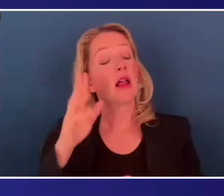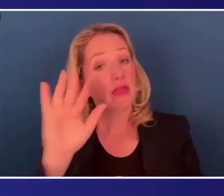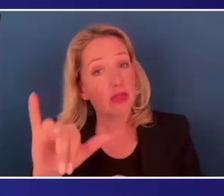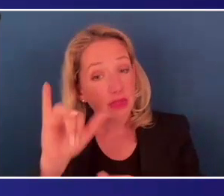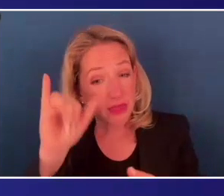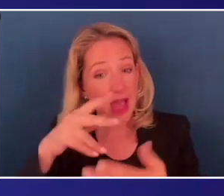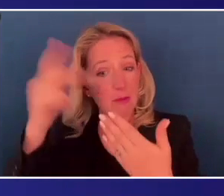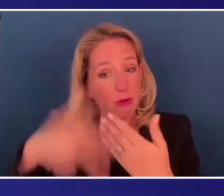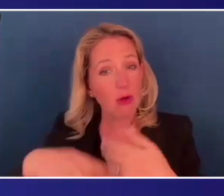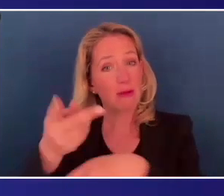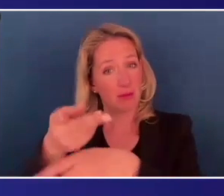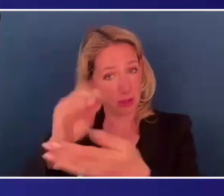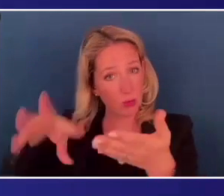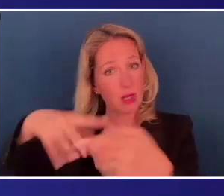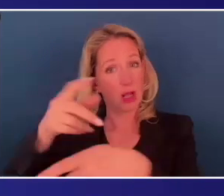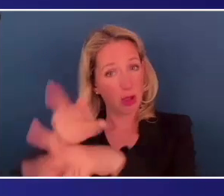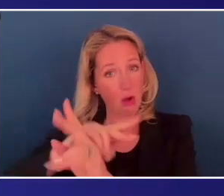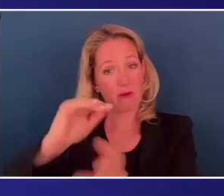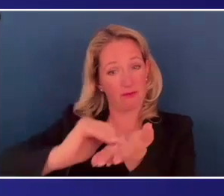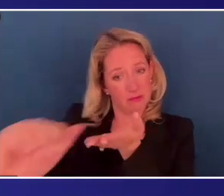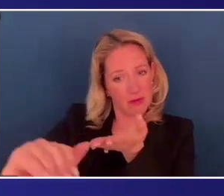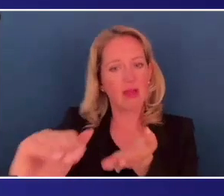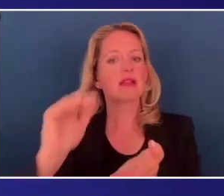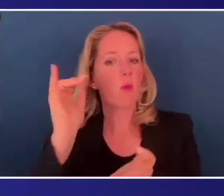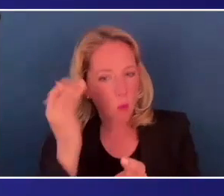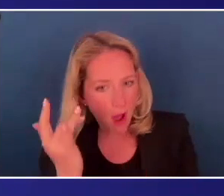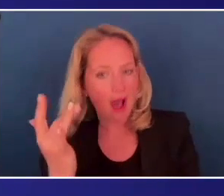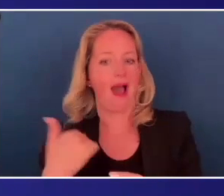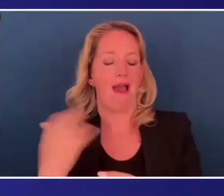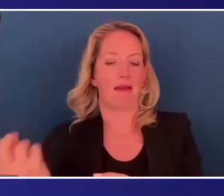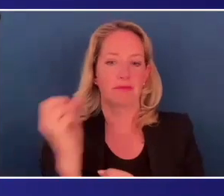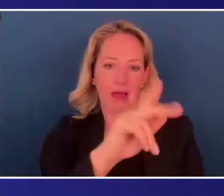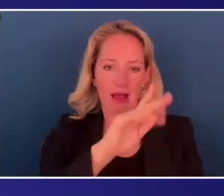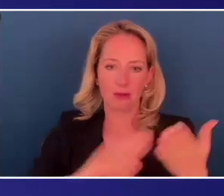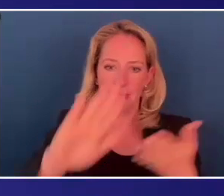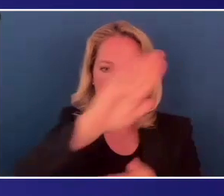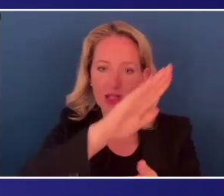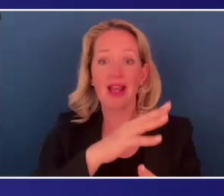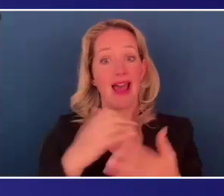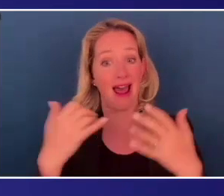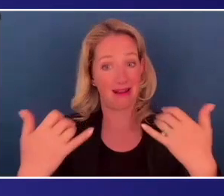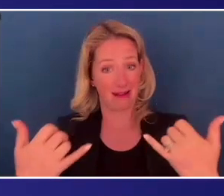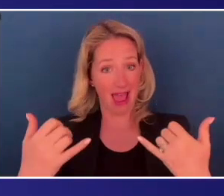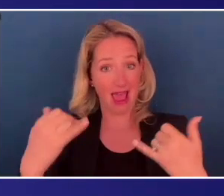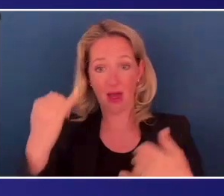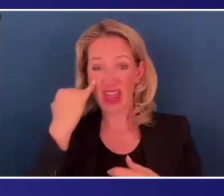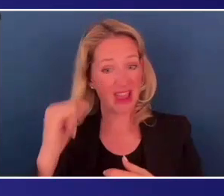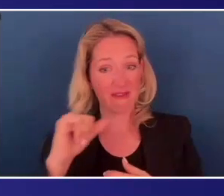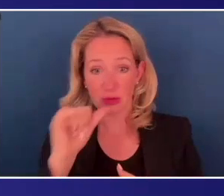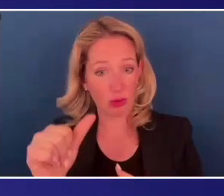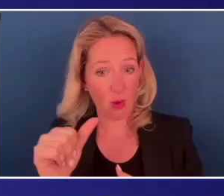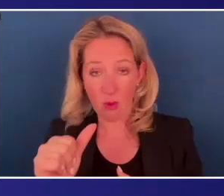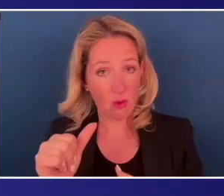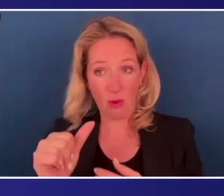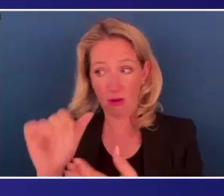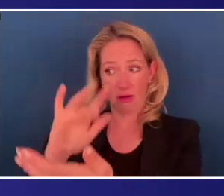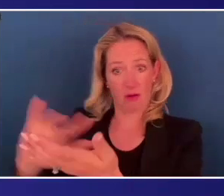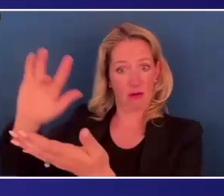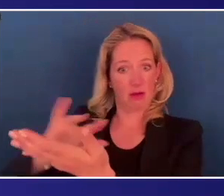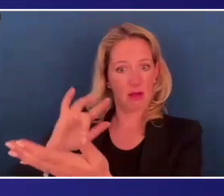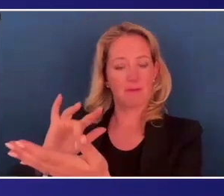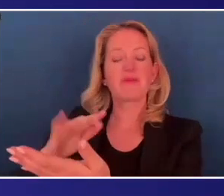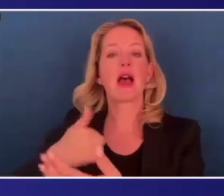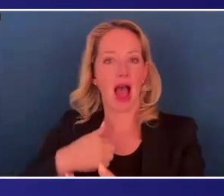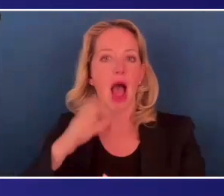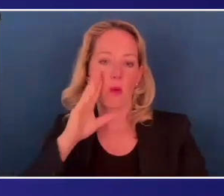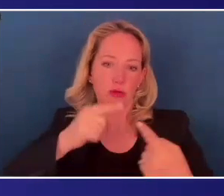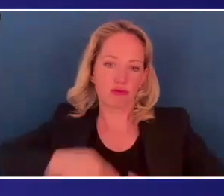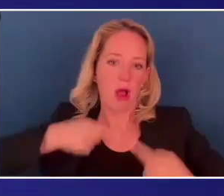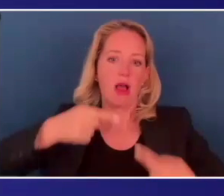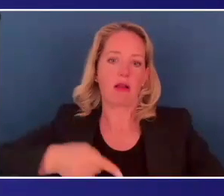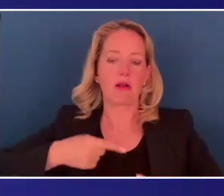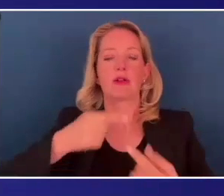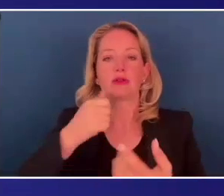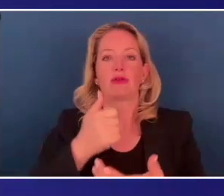And now if I do not get my forgiveness in the near future, I'm going to be struggling to help my own children as they are now entering college.